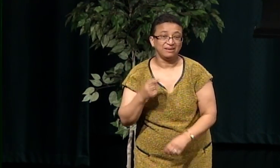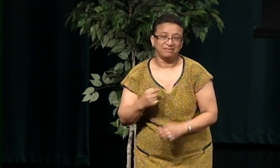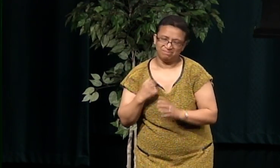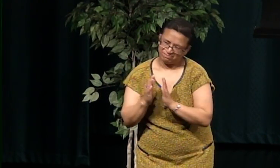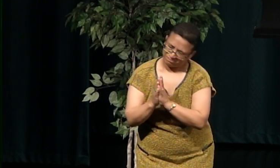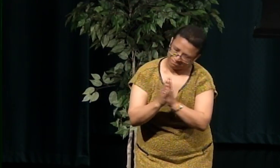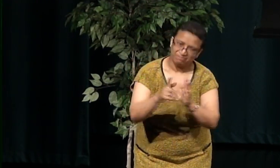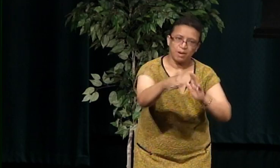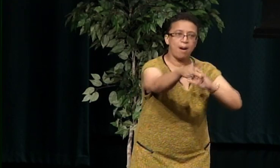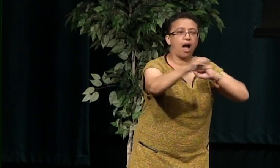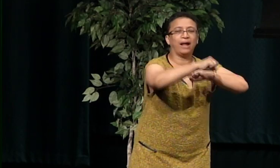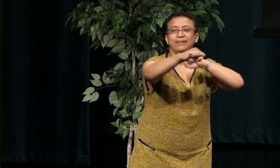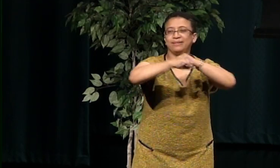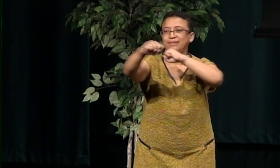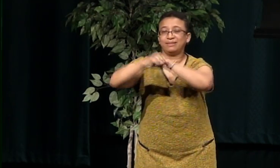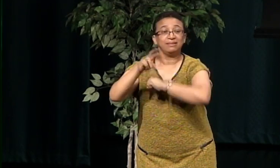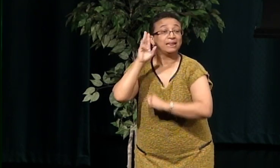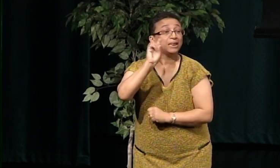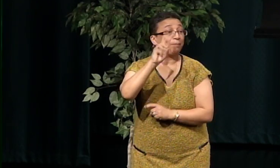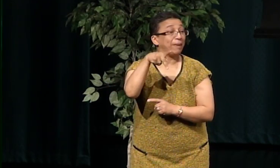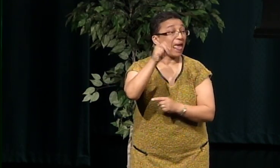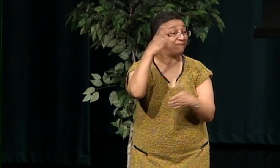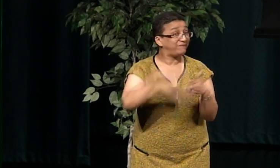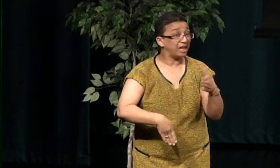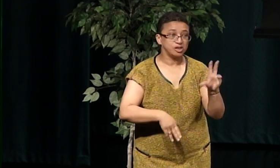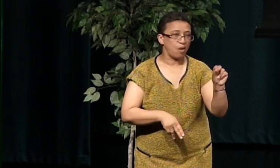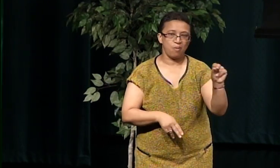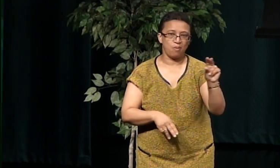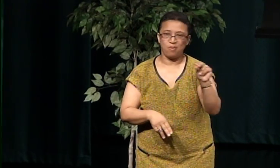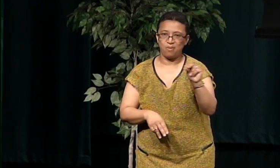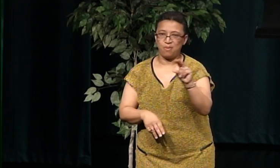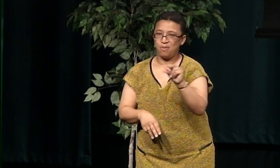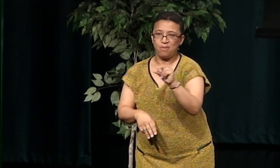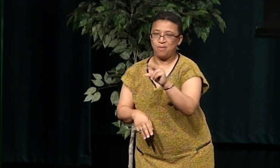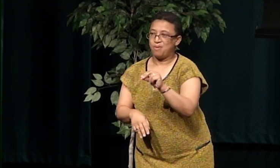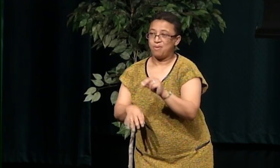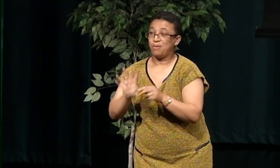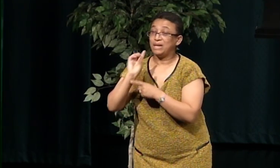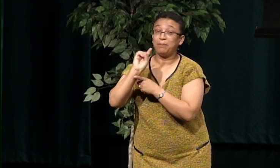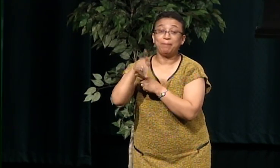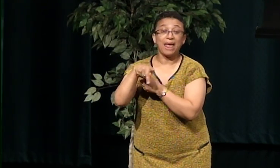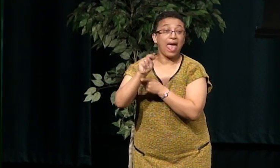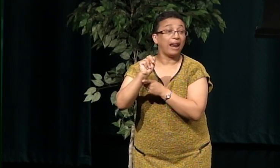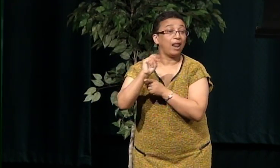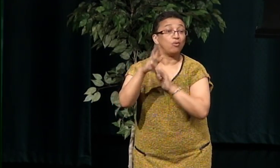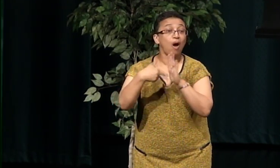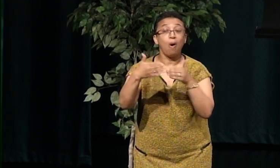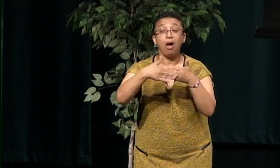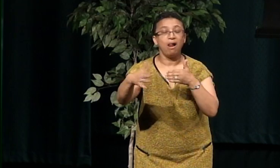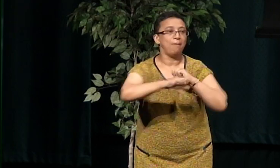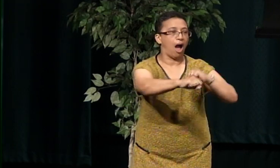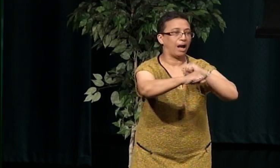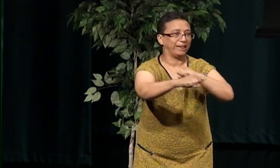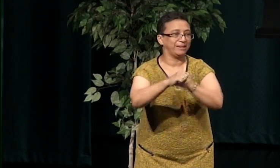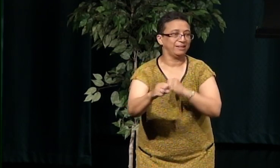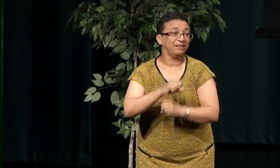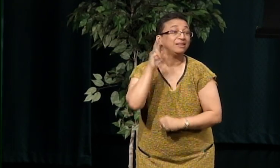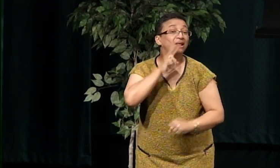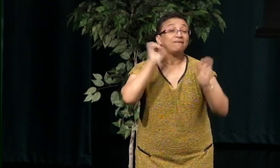And there are many governments who still think that way. I entreat you, when this celebration is over,